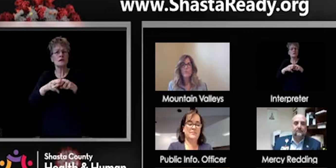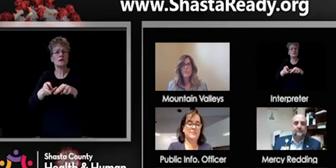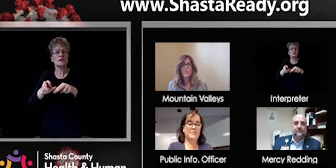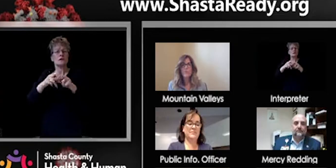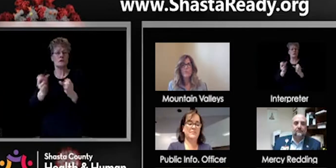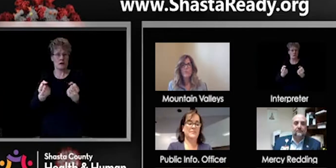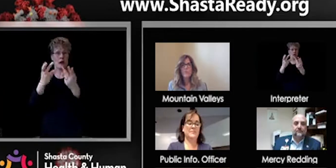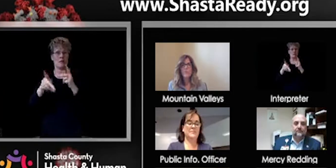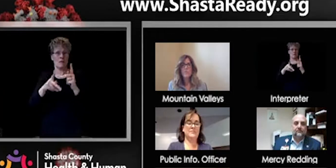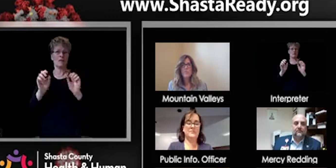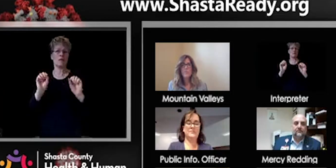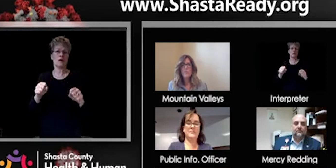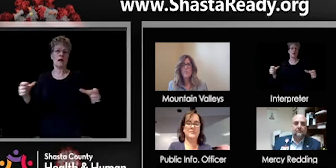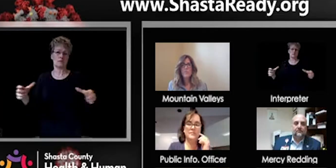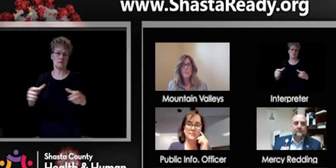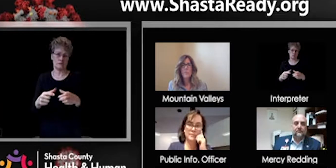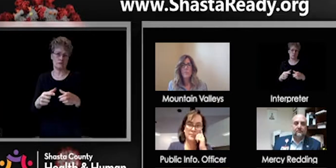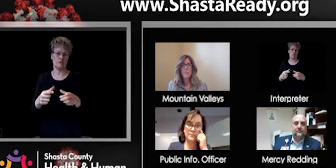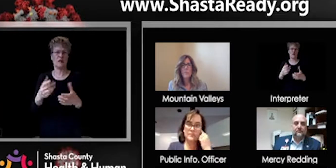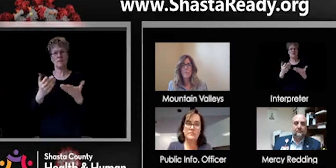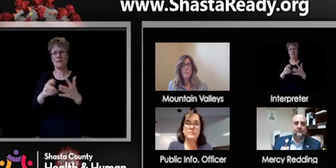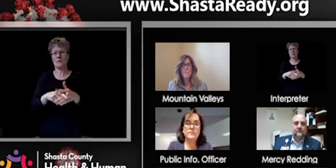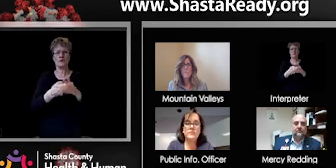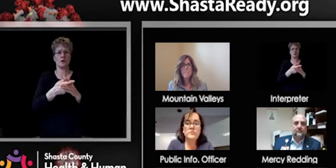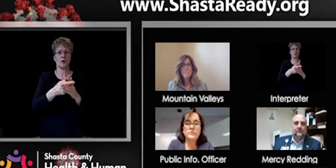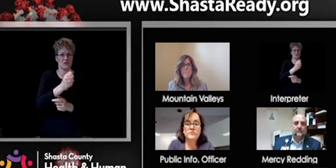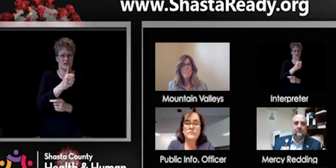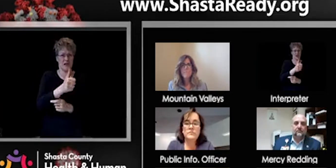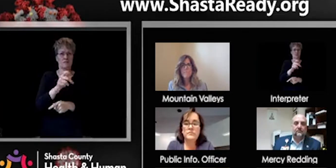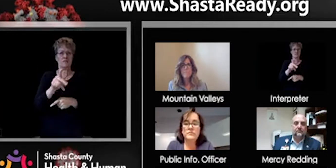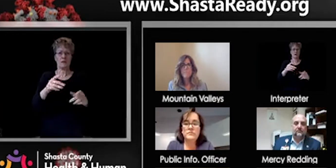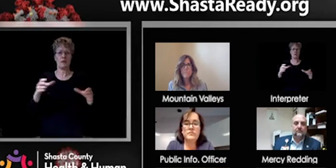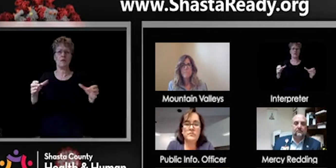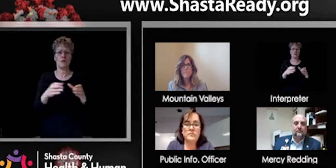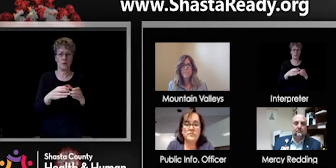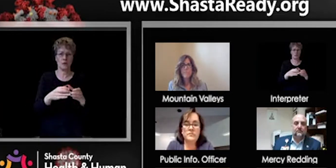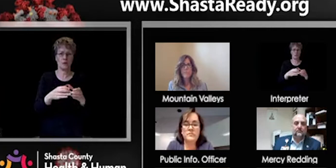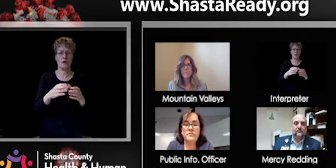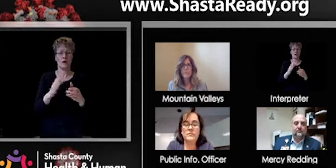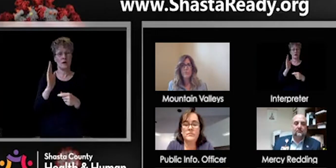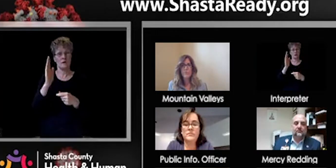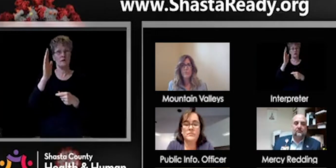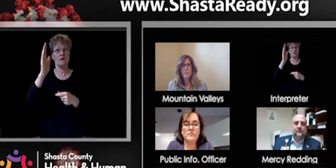Starting something like 10-50 and then gradually increasing from there. At the same time, it’s